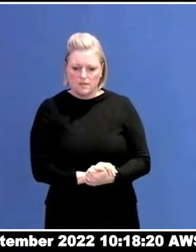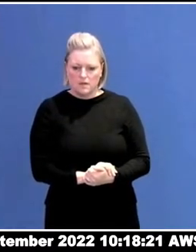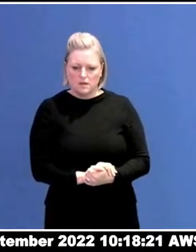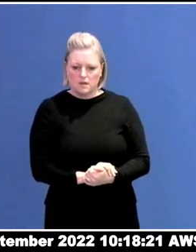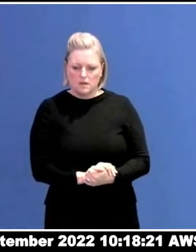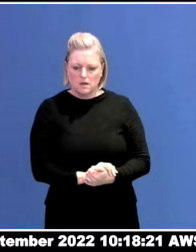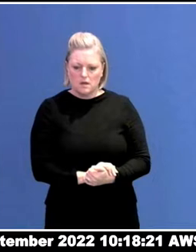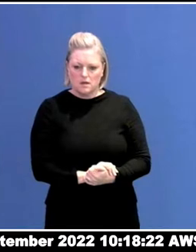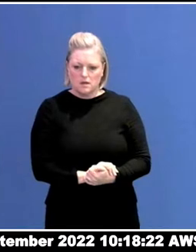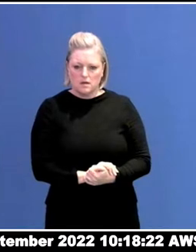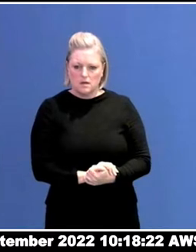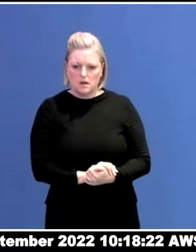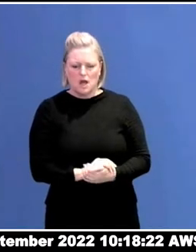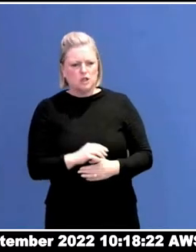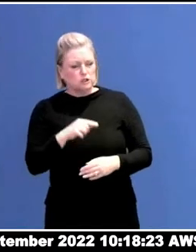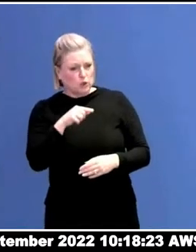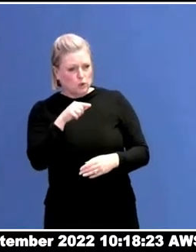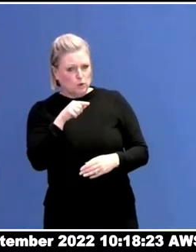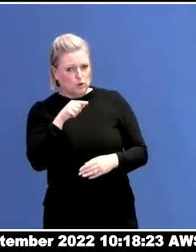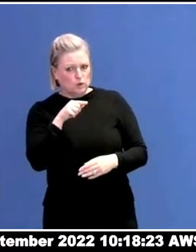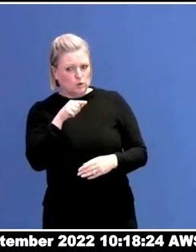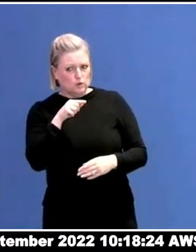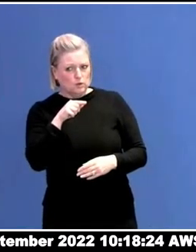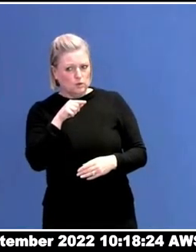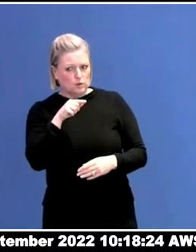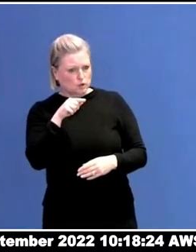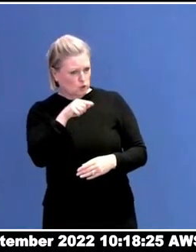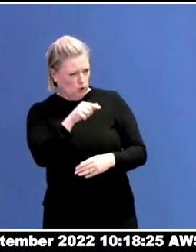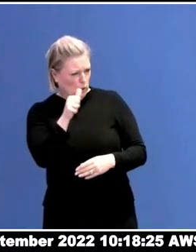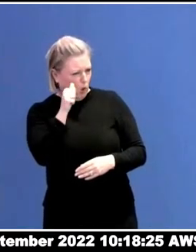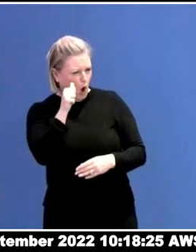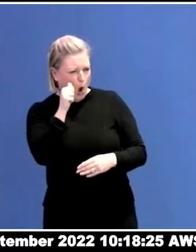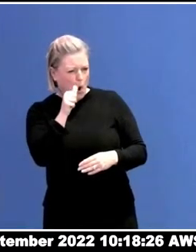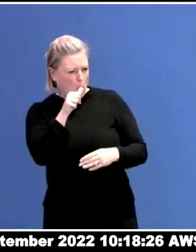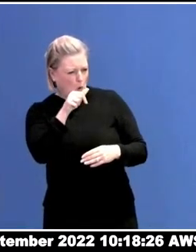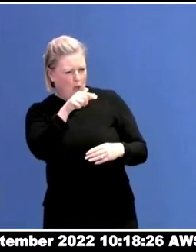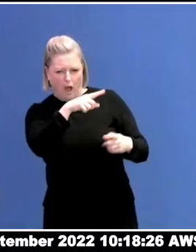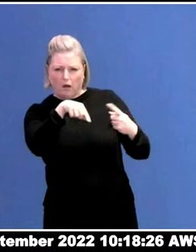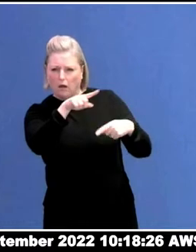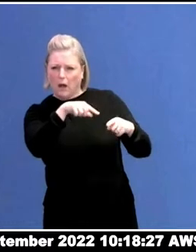based upon any conversation you had, about what the police and SARC team did when they